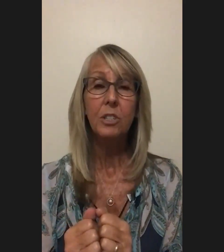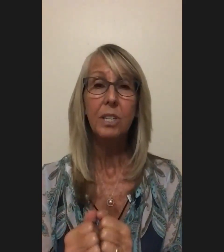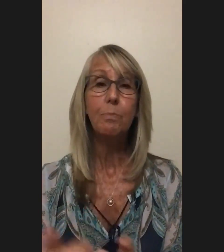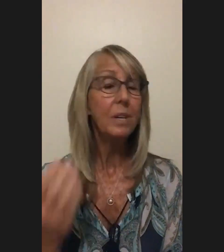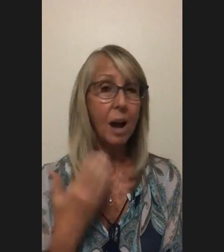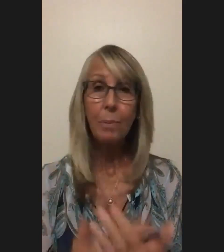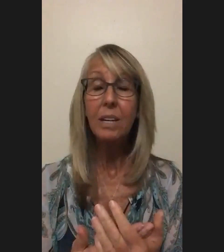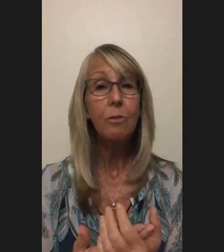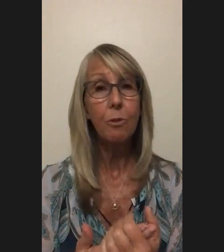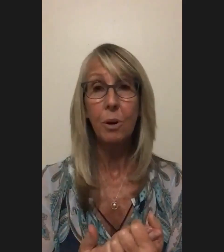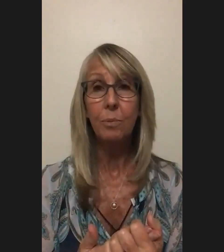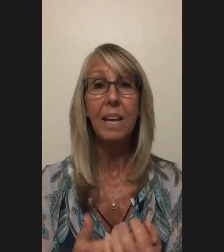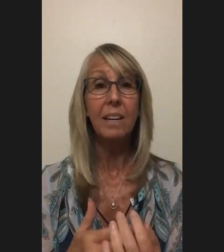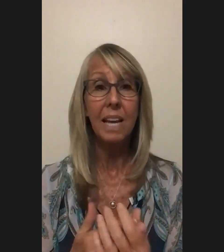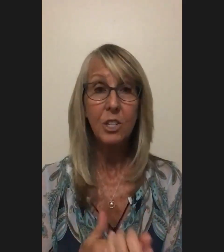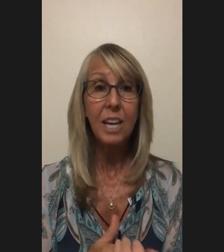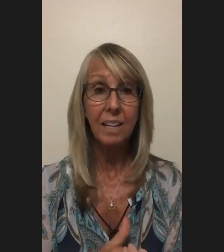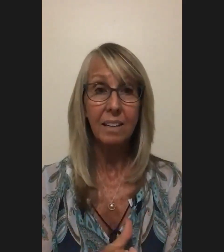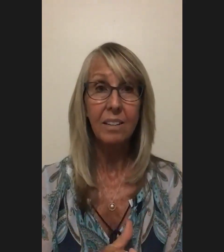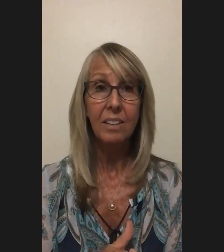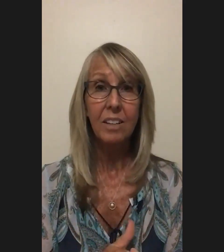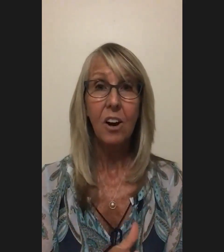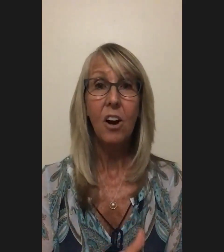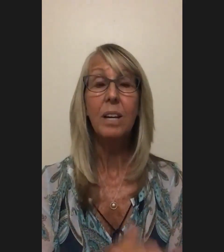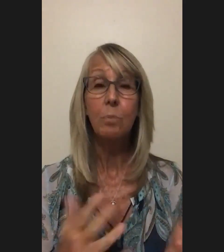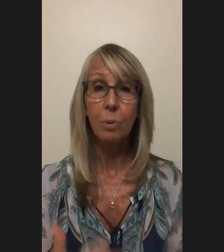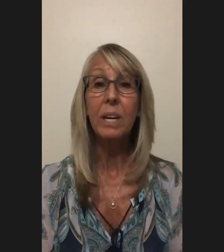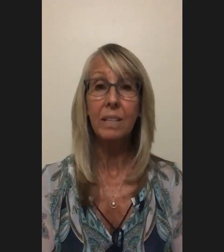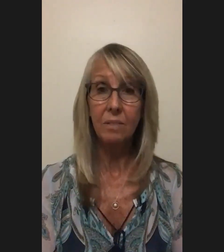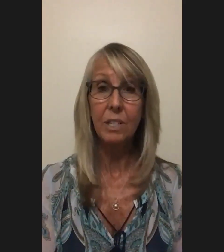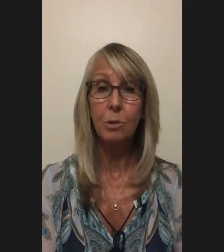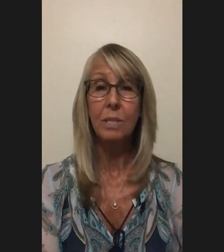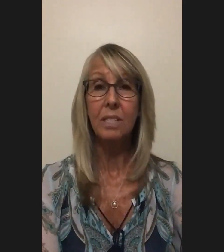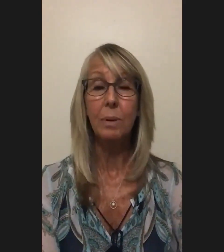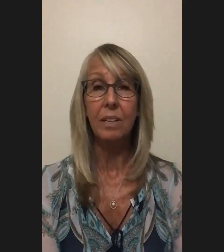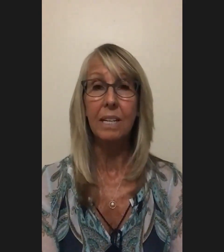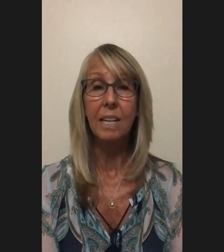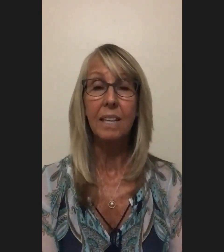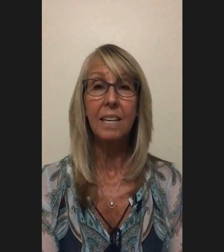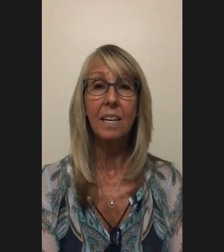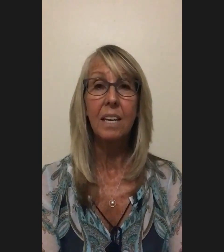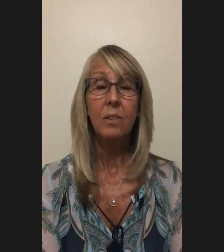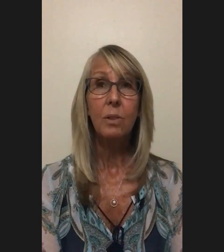just not being informed and educated on employing individuals with disabilities.